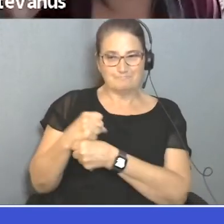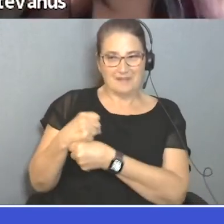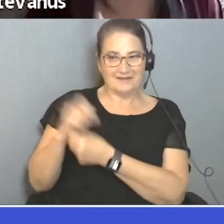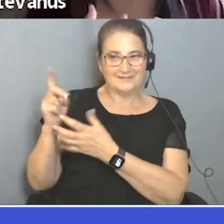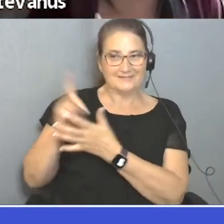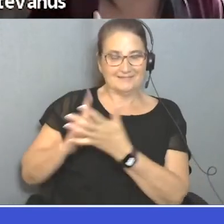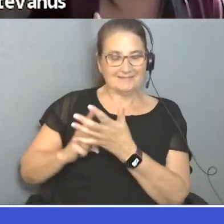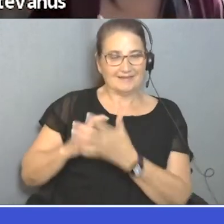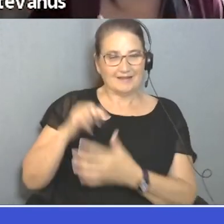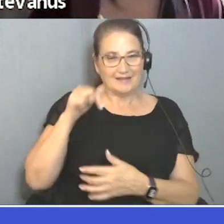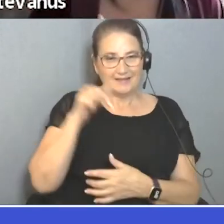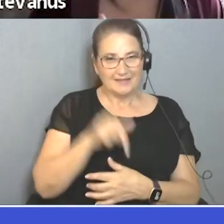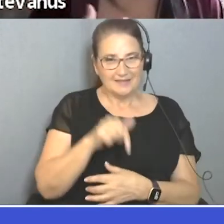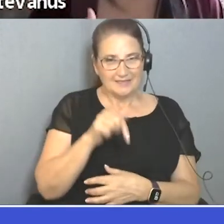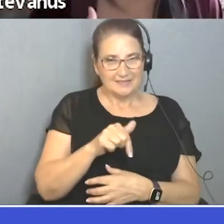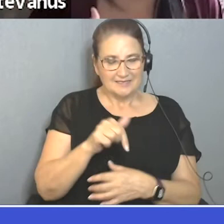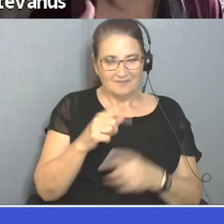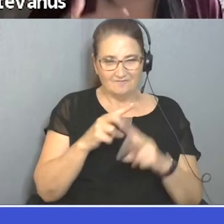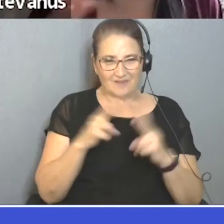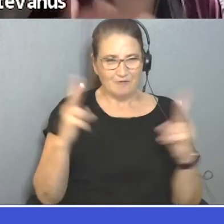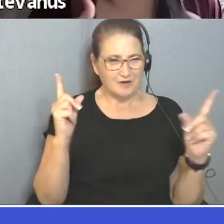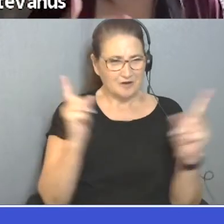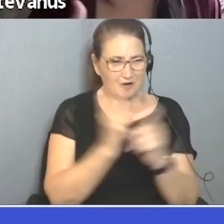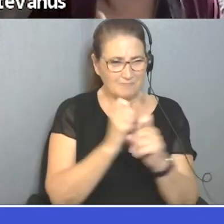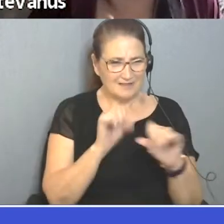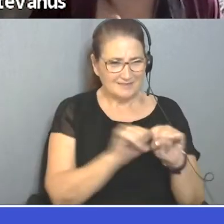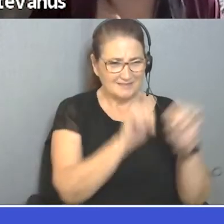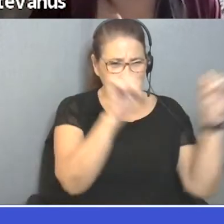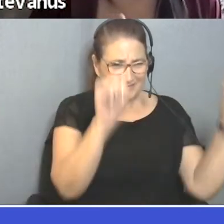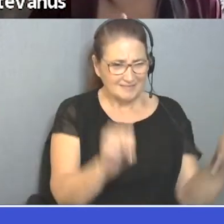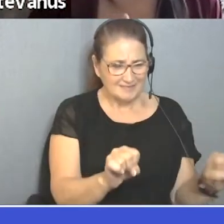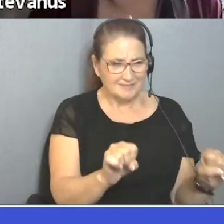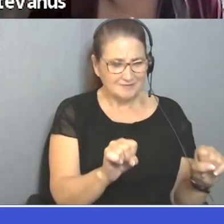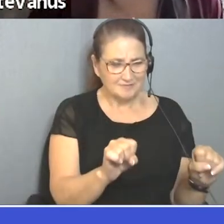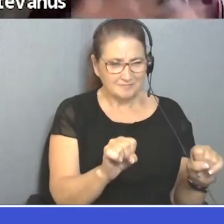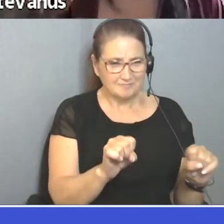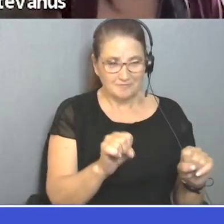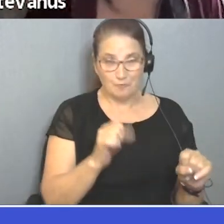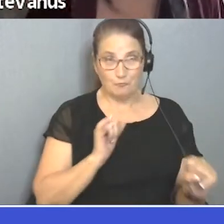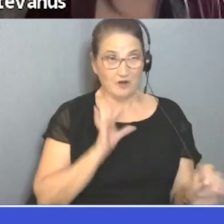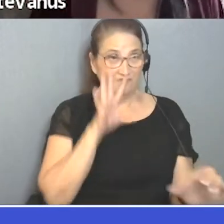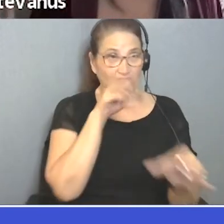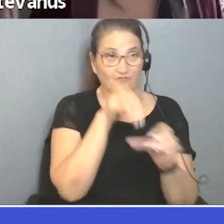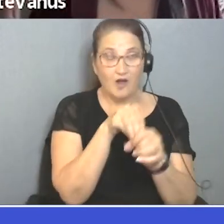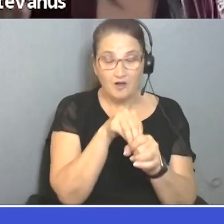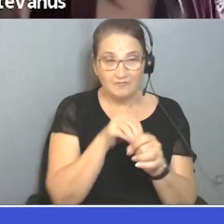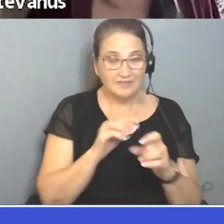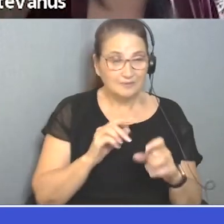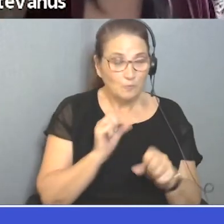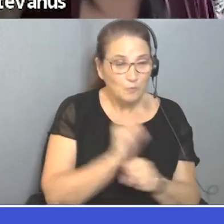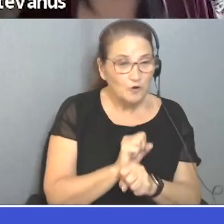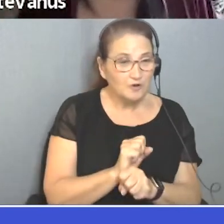And that these rich layered complex systems that we live, work, and play in, is worth asking, why were